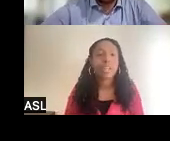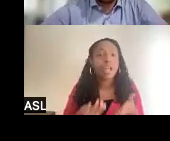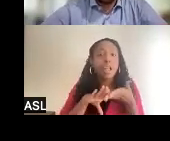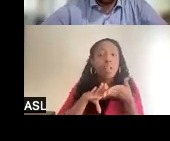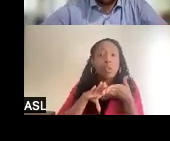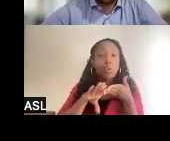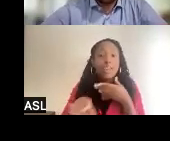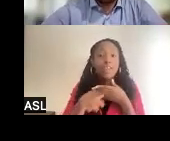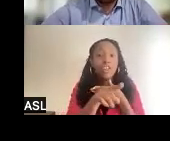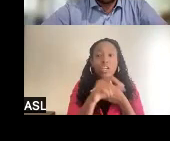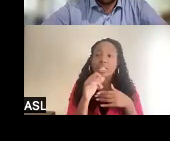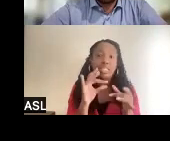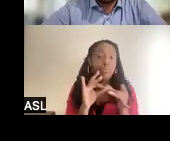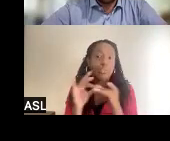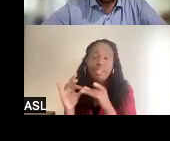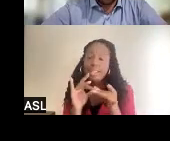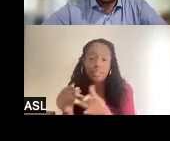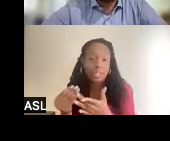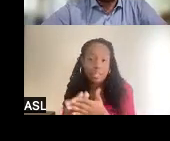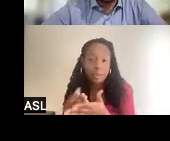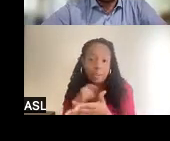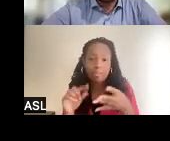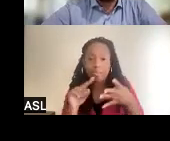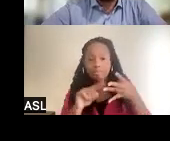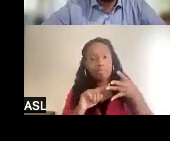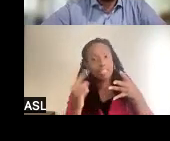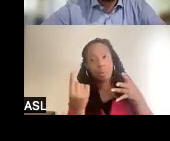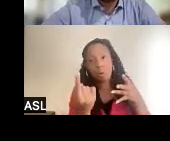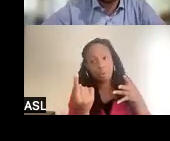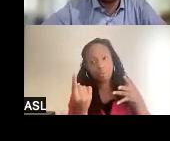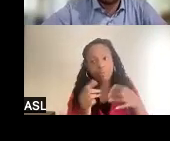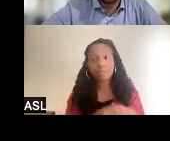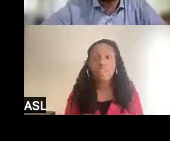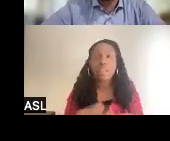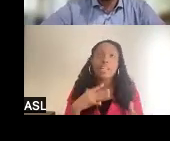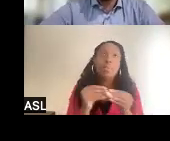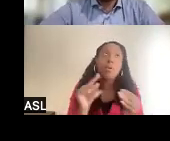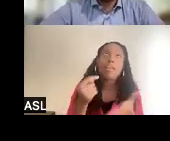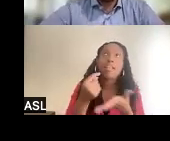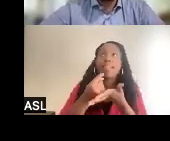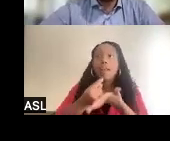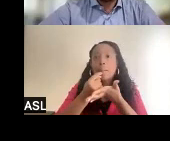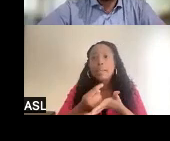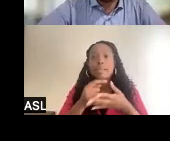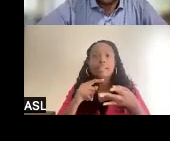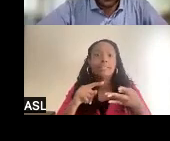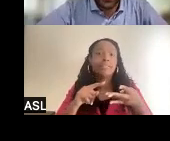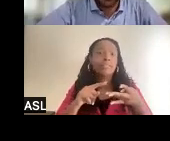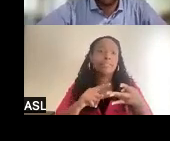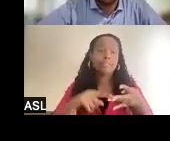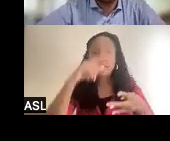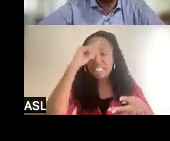income based okay now that is really going to cover more like therapies um summer camp right